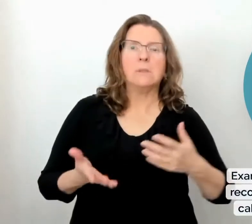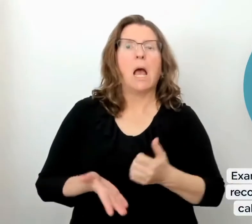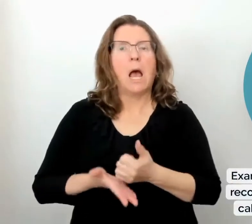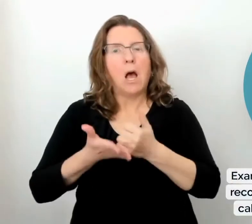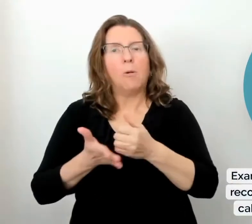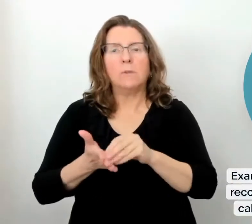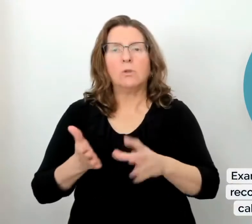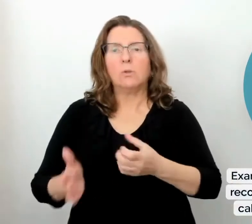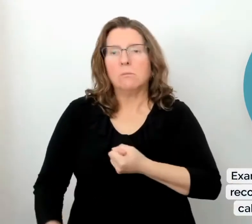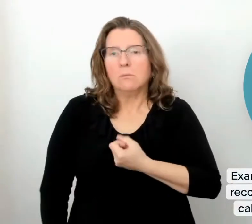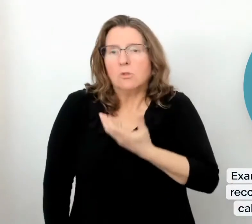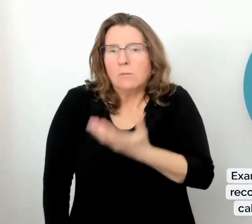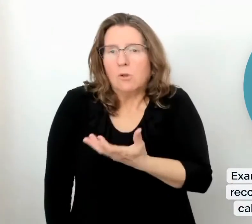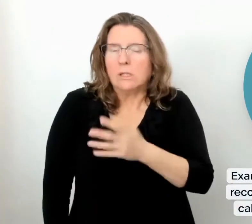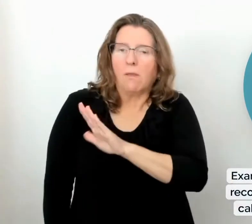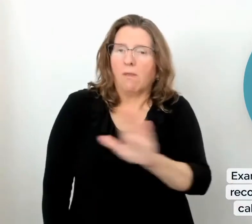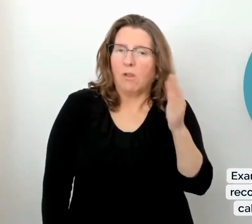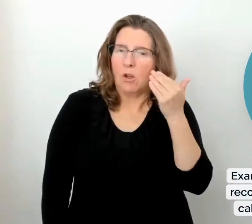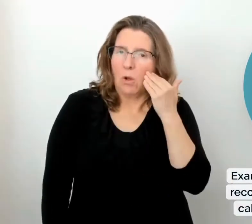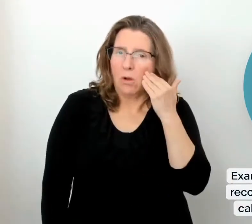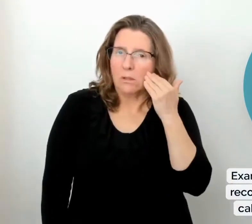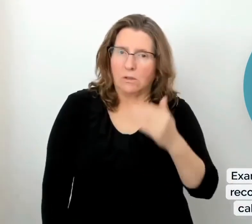All of these tools can help students express their knowledge.